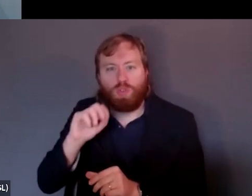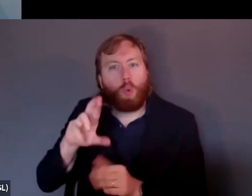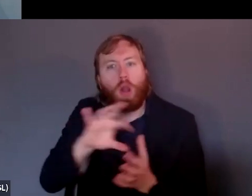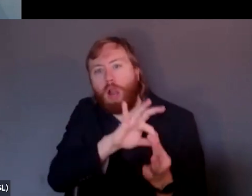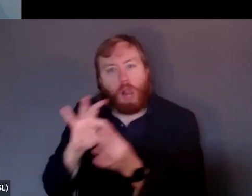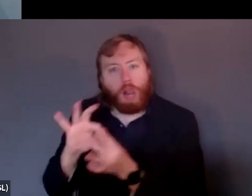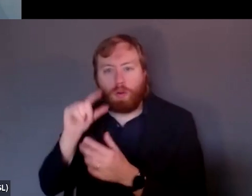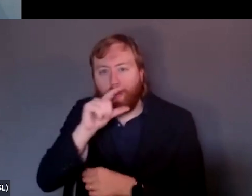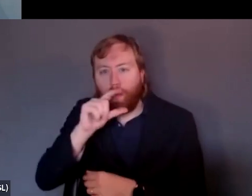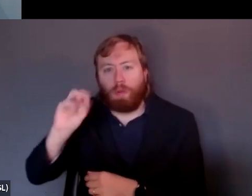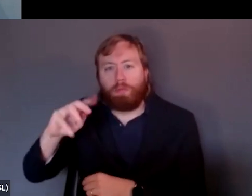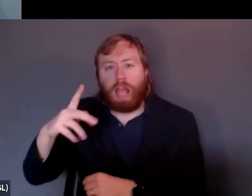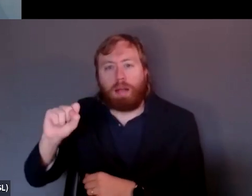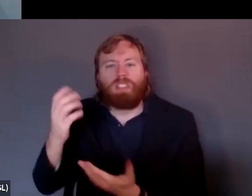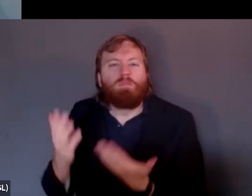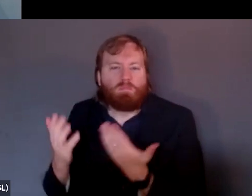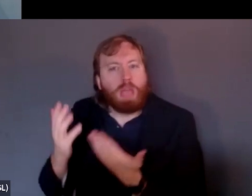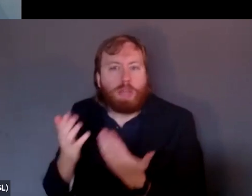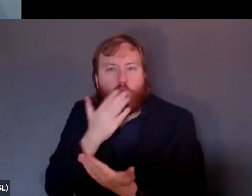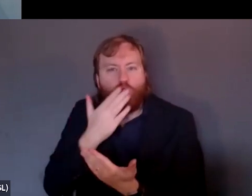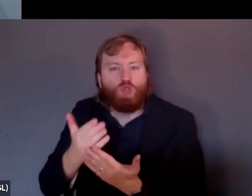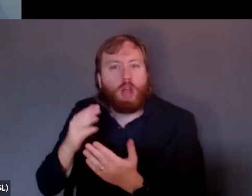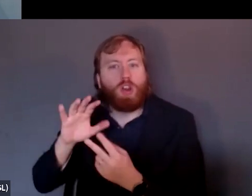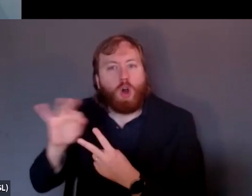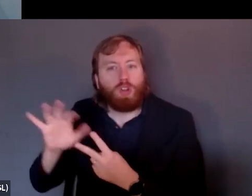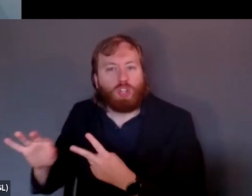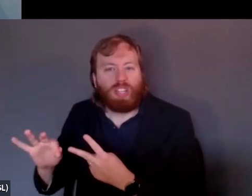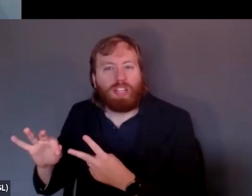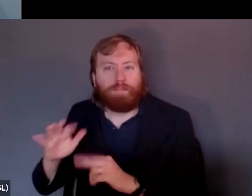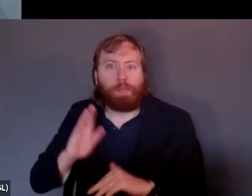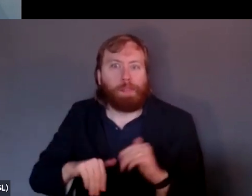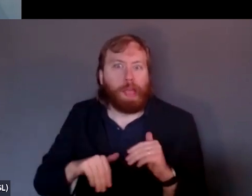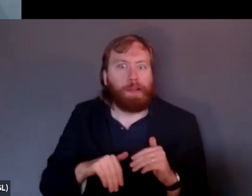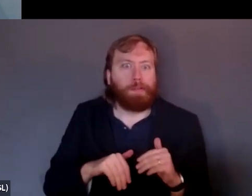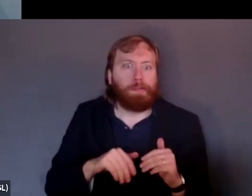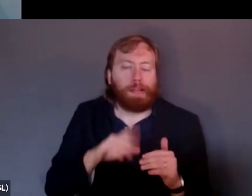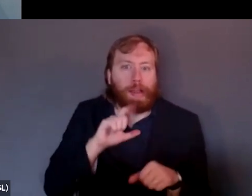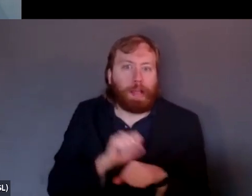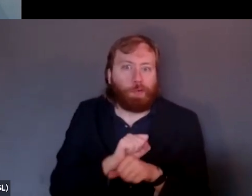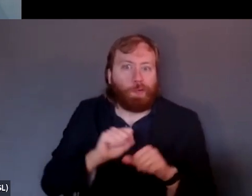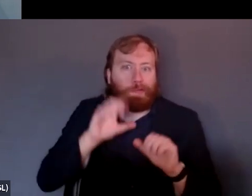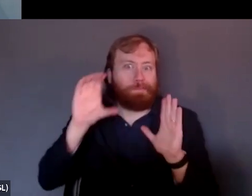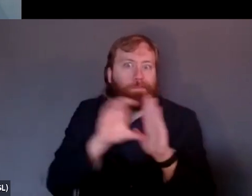maybe might be a decent alternative to an image map. I don't know. Only because of feedback that we've gotten that people say